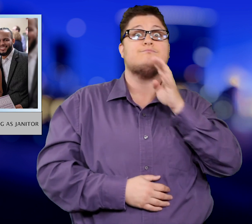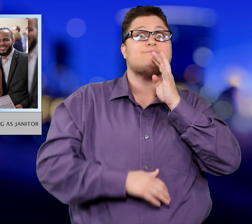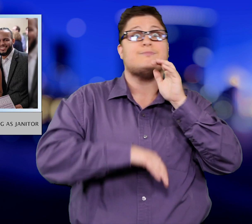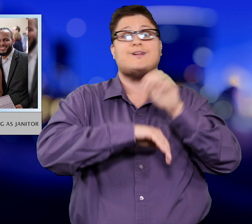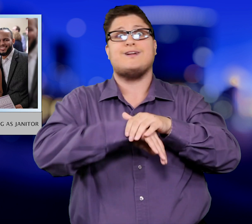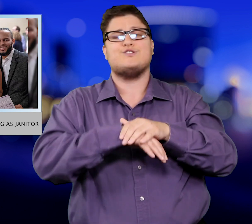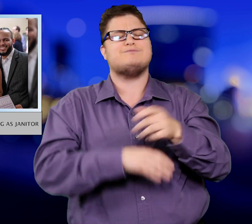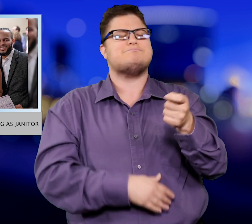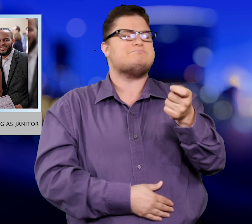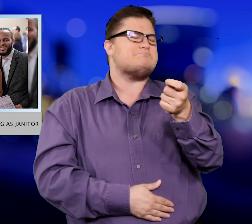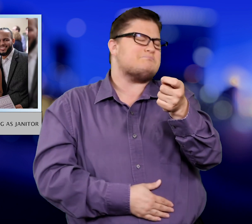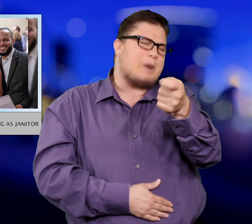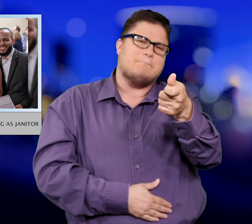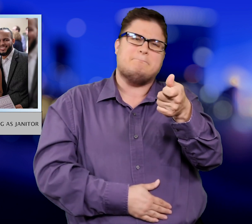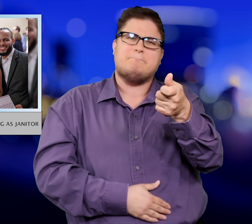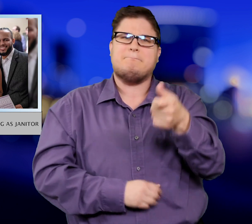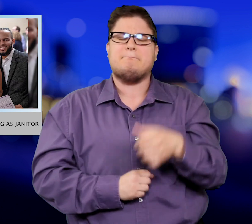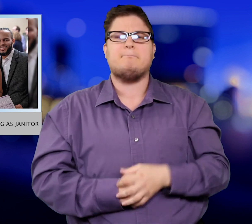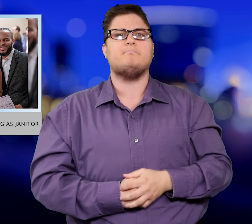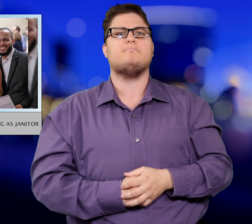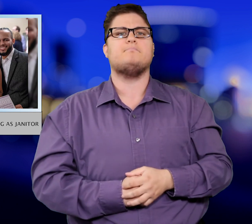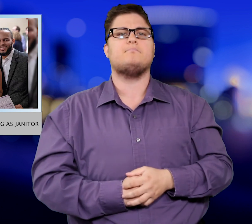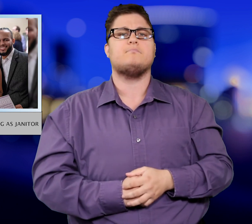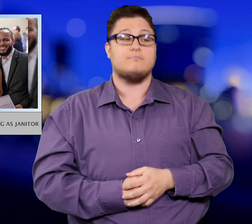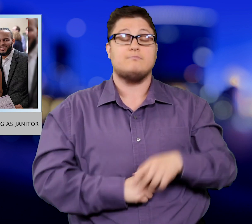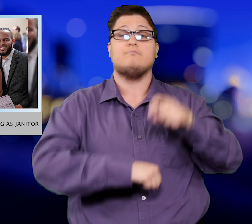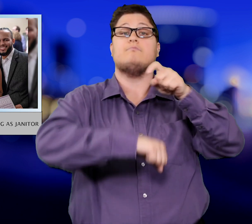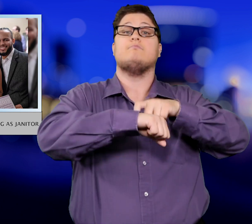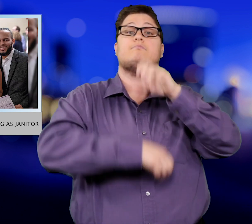He was just 15 years old and barely spoke English.